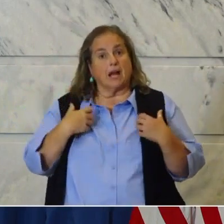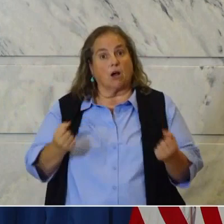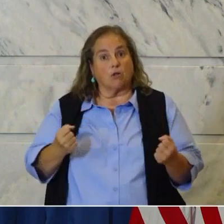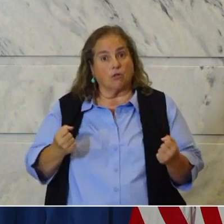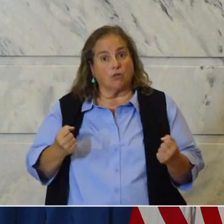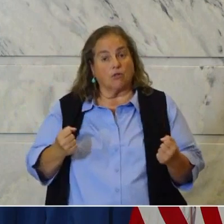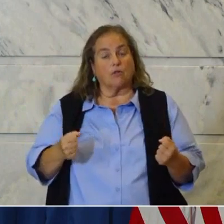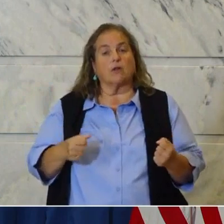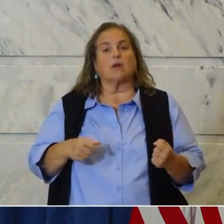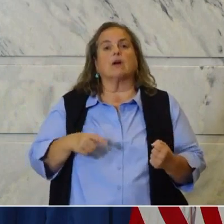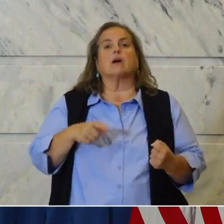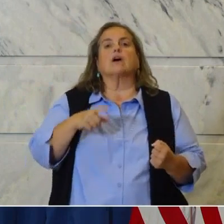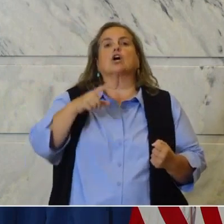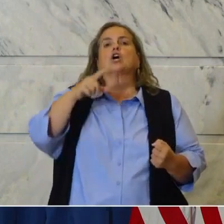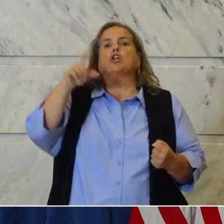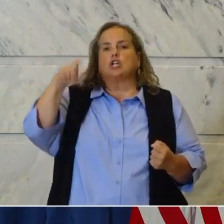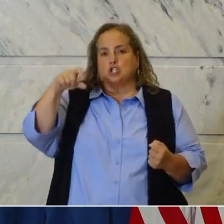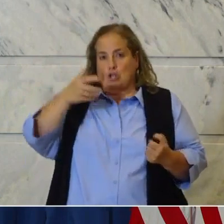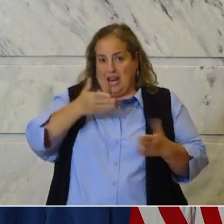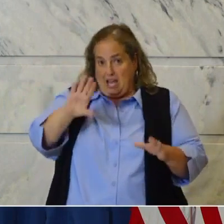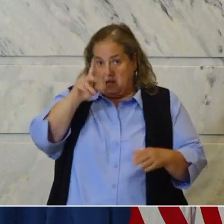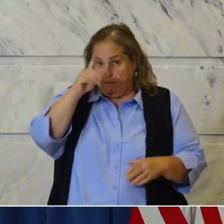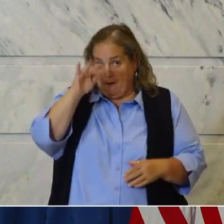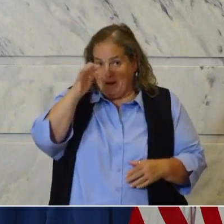the public know that there was a positive case and that the contact